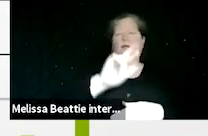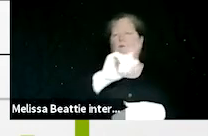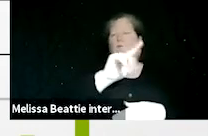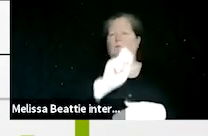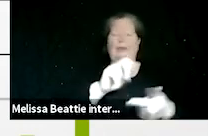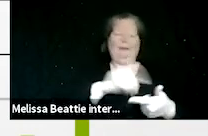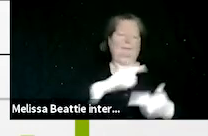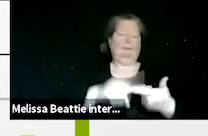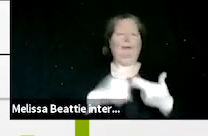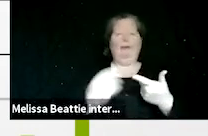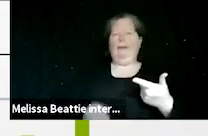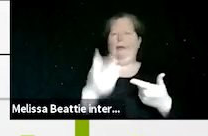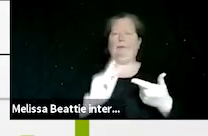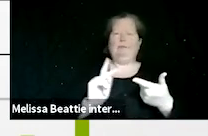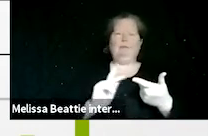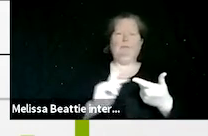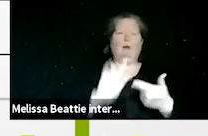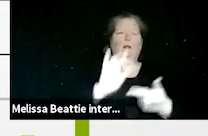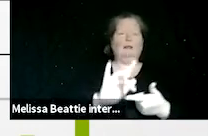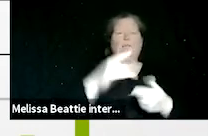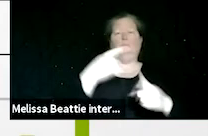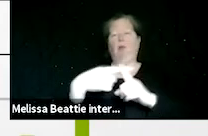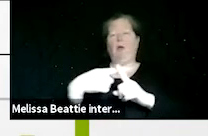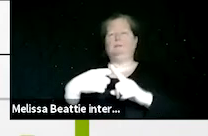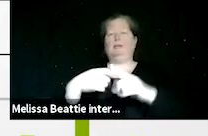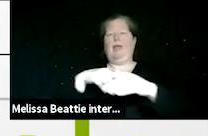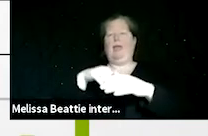how many people have clicked and enter their credentials, essentially, how many people failed.